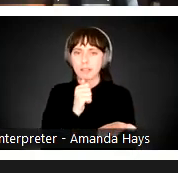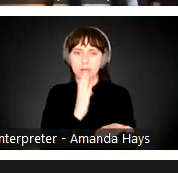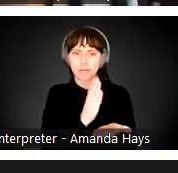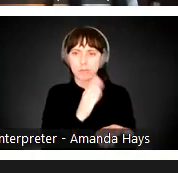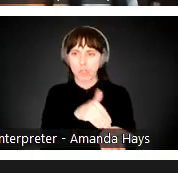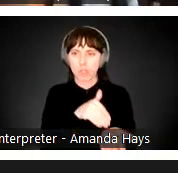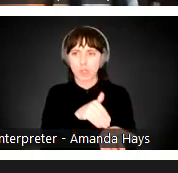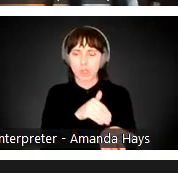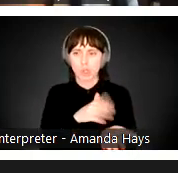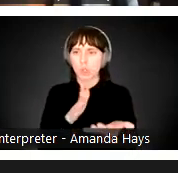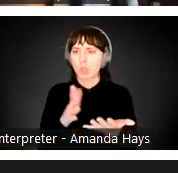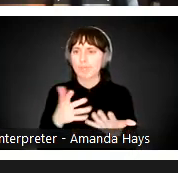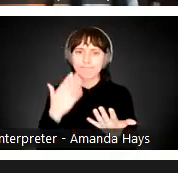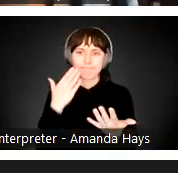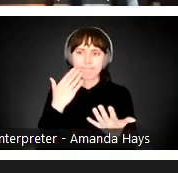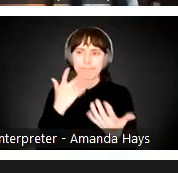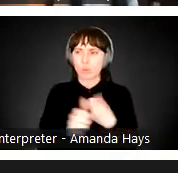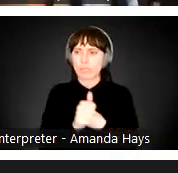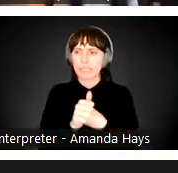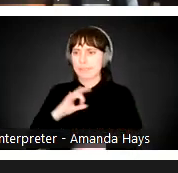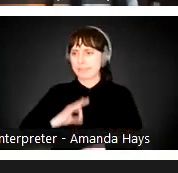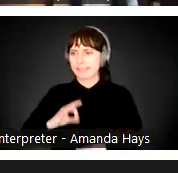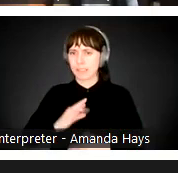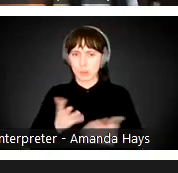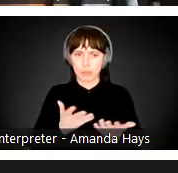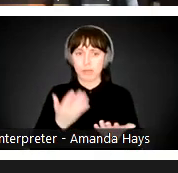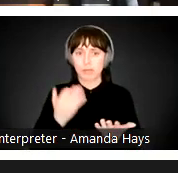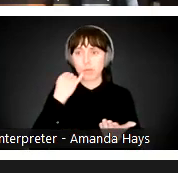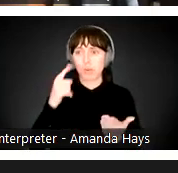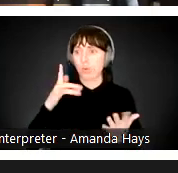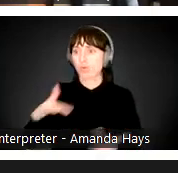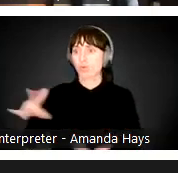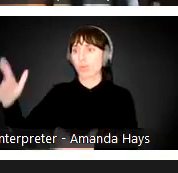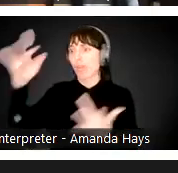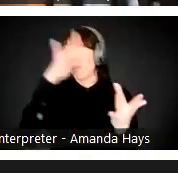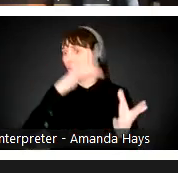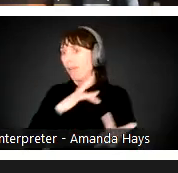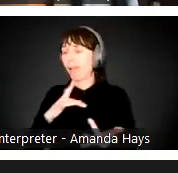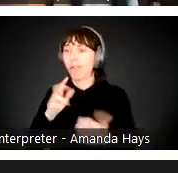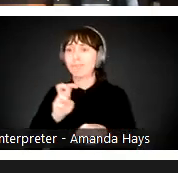what you value in the world. If you're going to travel the Timbuktu and you're gonna, that's gonna be another stressor-